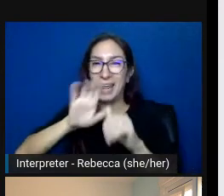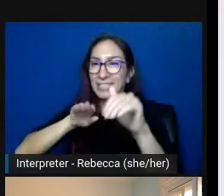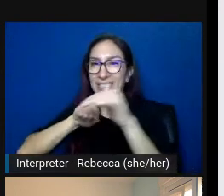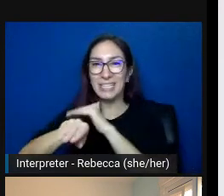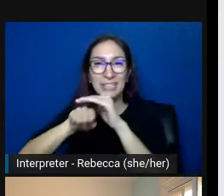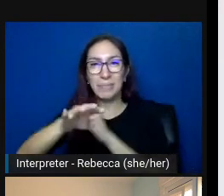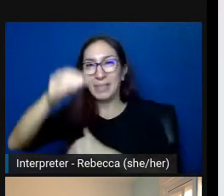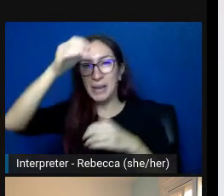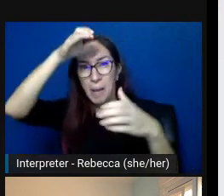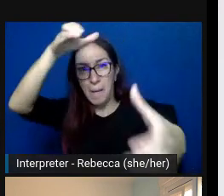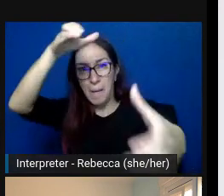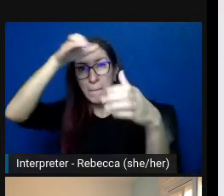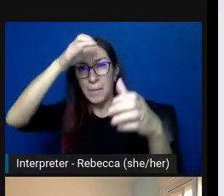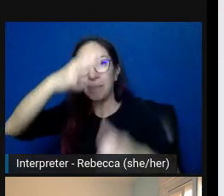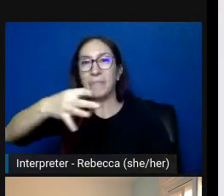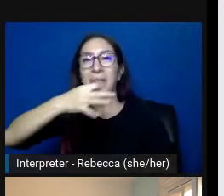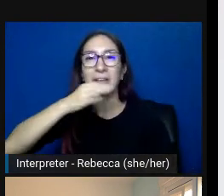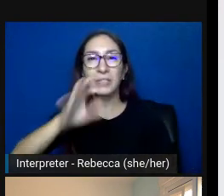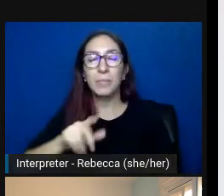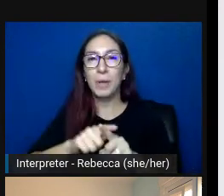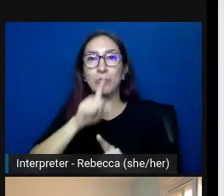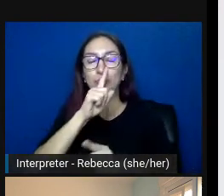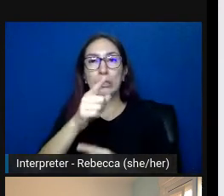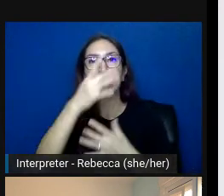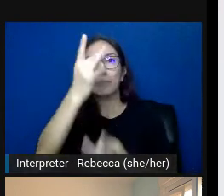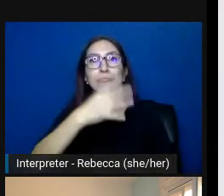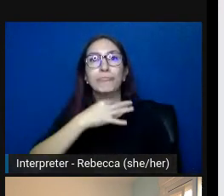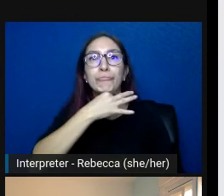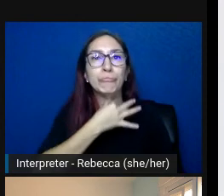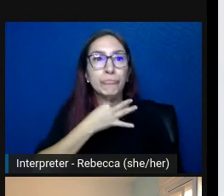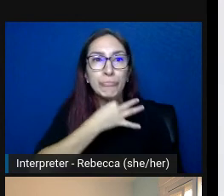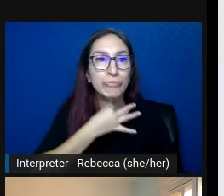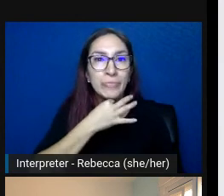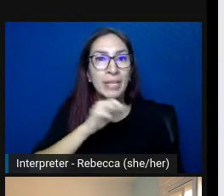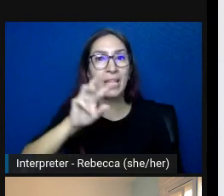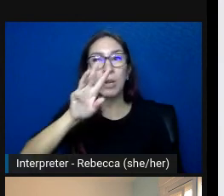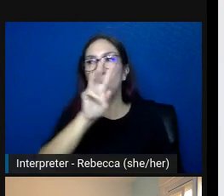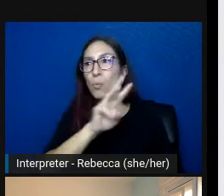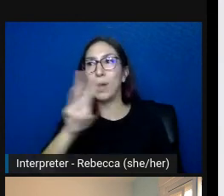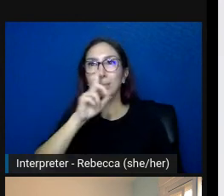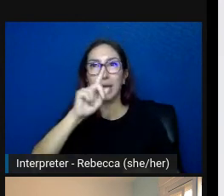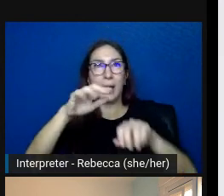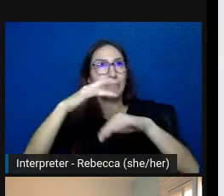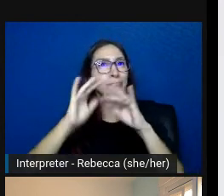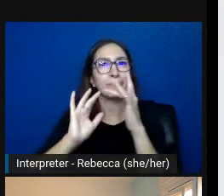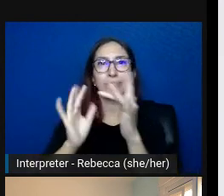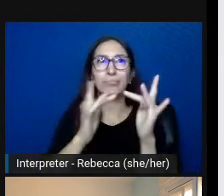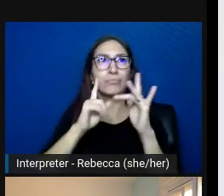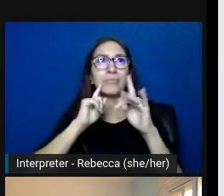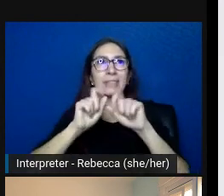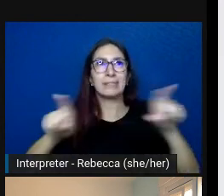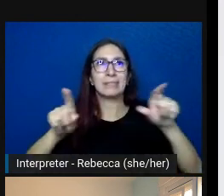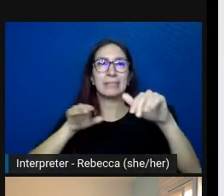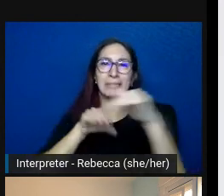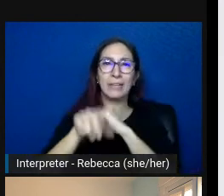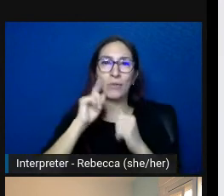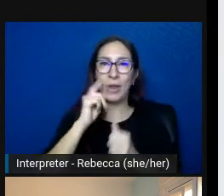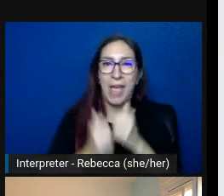Anyway, I'm really interested in a web for everyone. I guess that's why I am here.